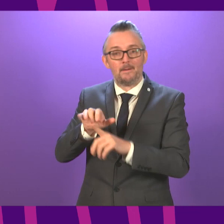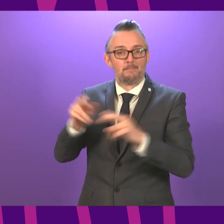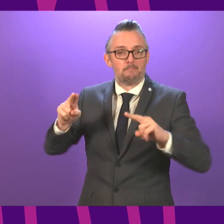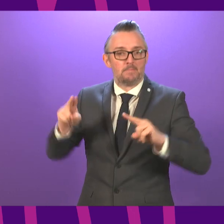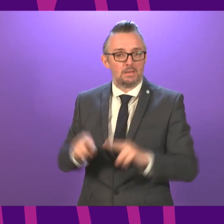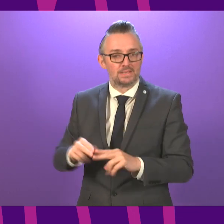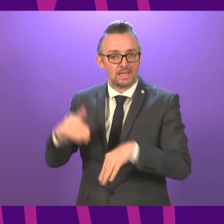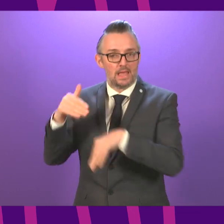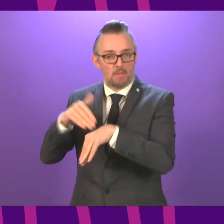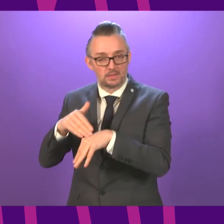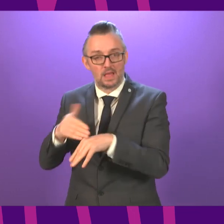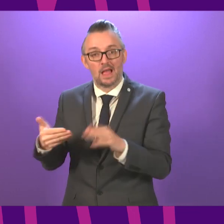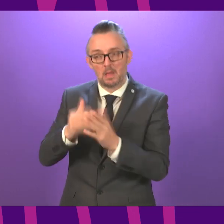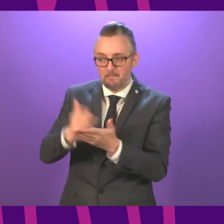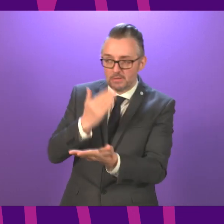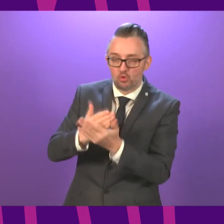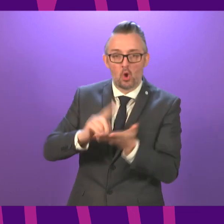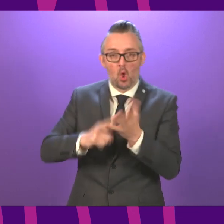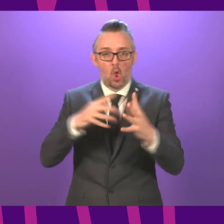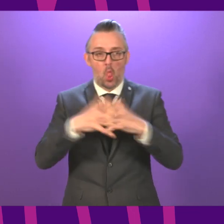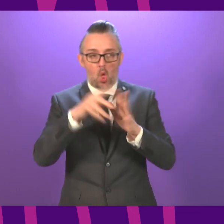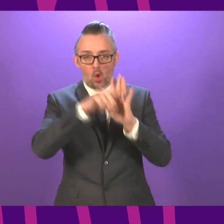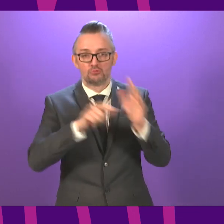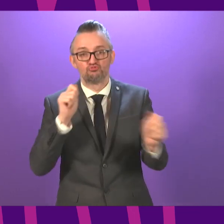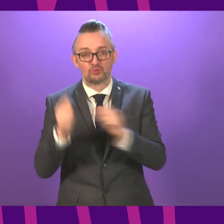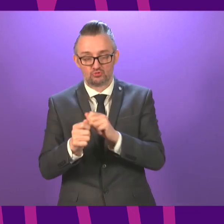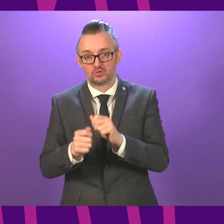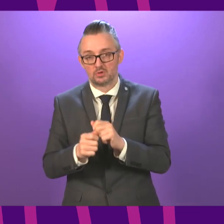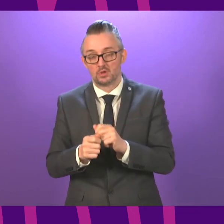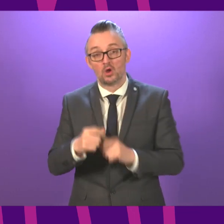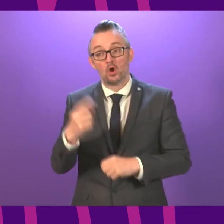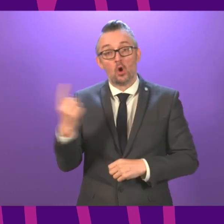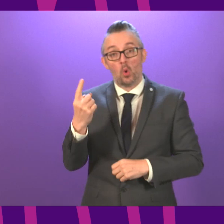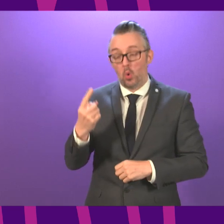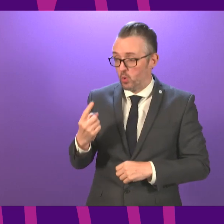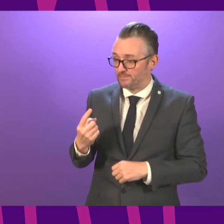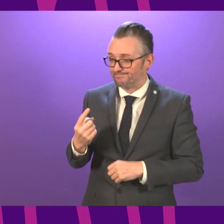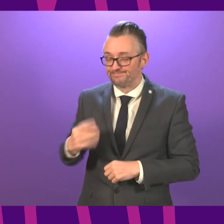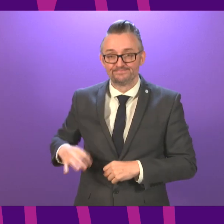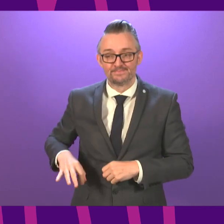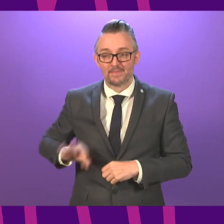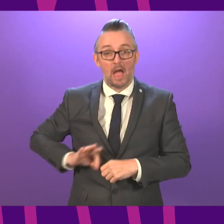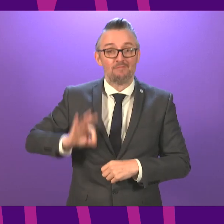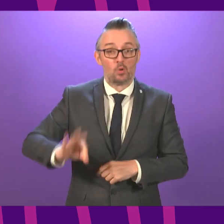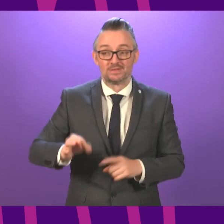As ever, it will be those who can afford it least who will be hit hardest. We know that there is a risk that households who are already struggling financially